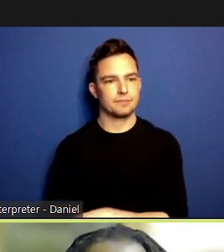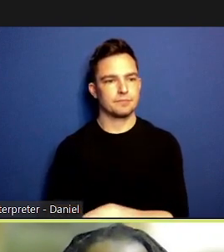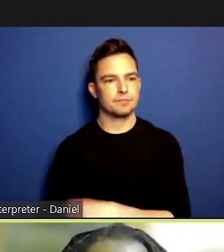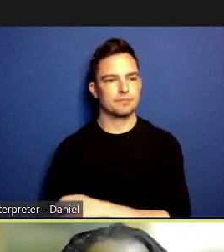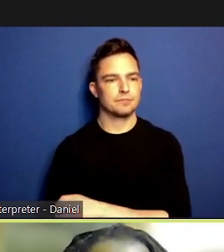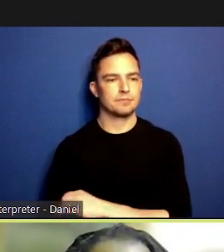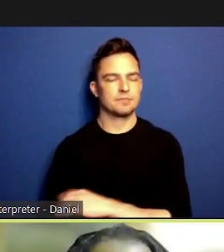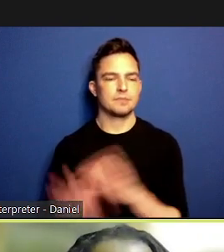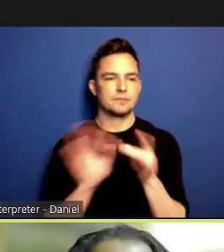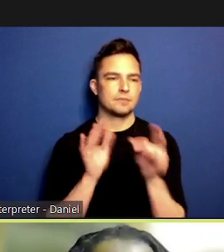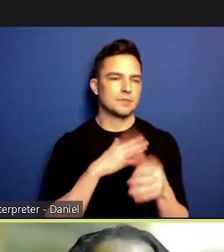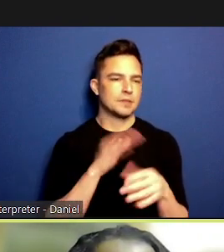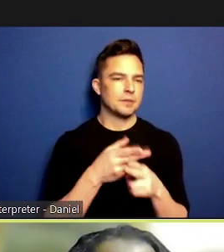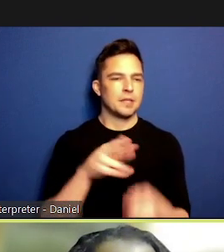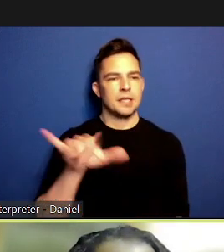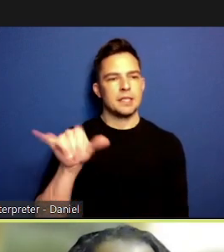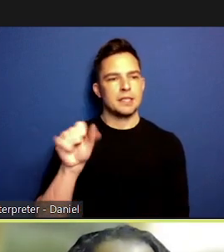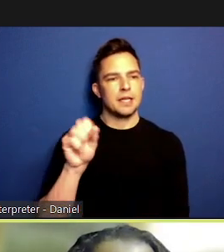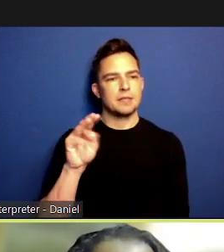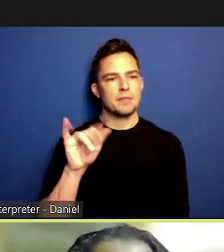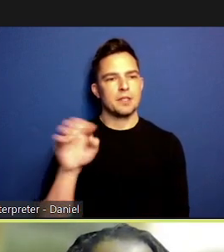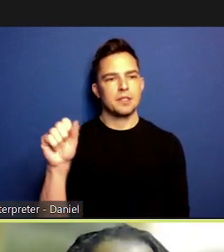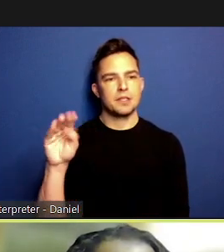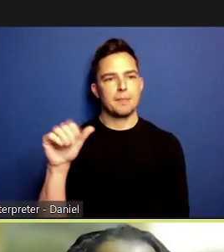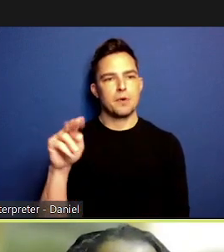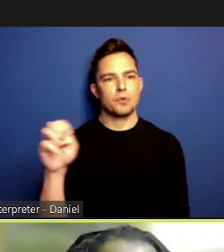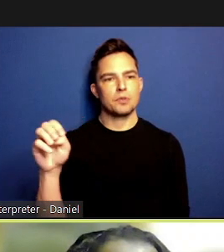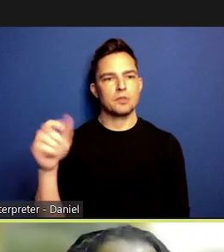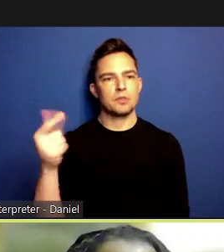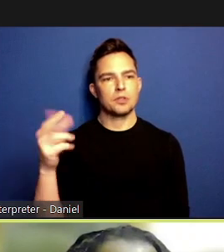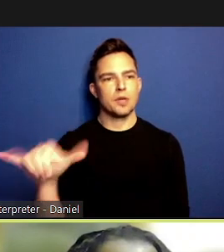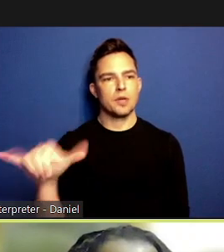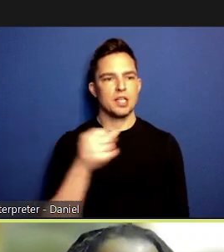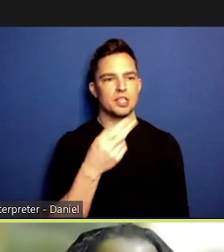my name is Yasmine Simone Gray, pronouns she and her. And the thing I just wanted to highlight